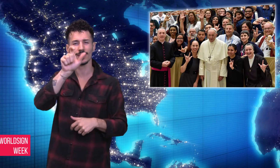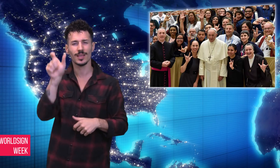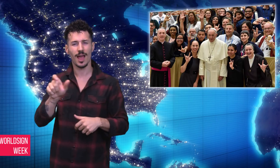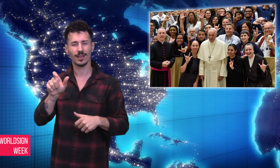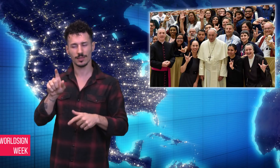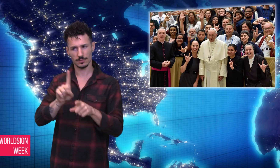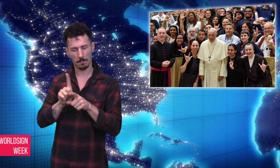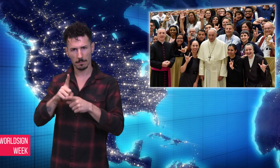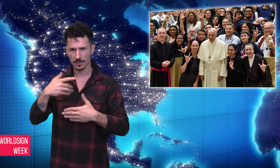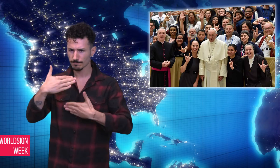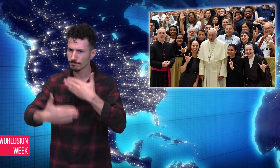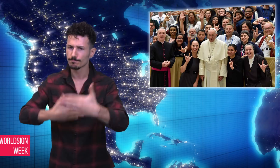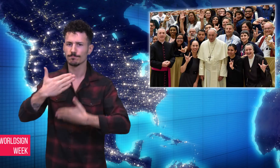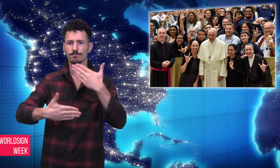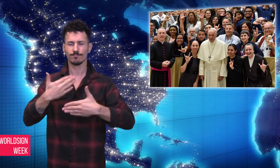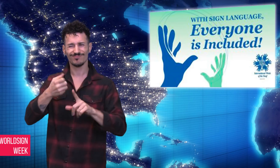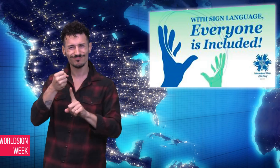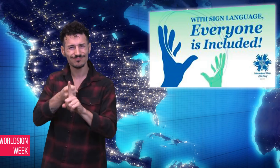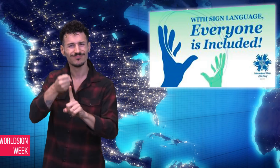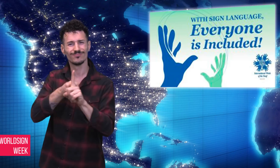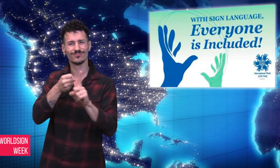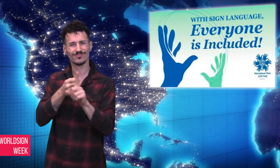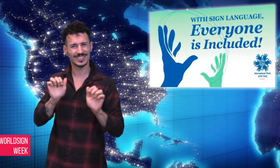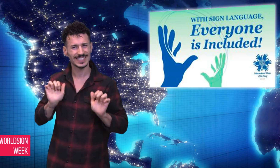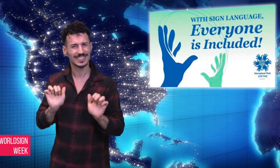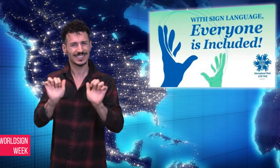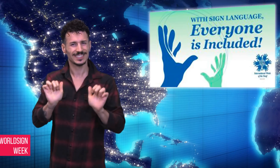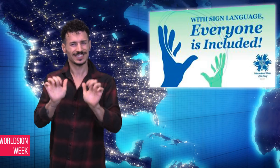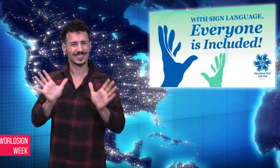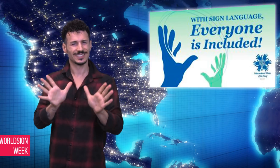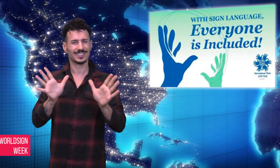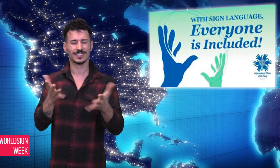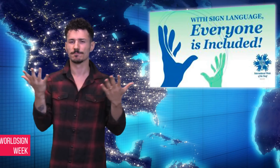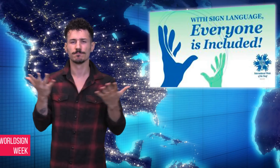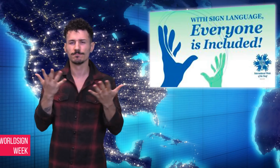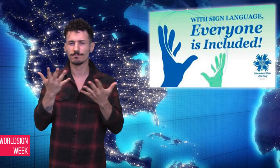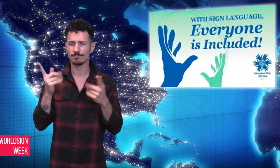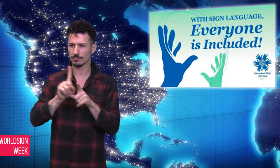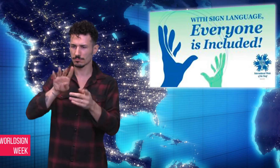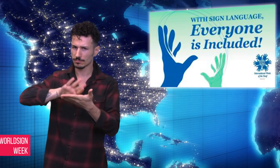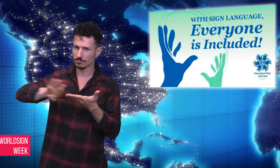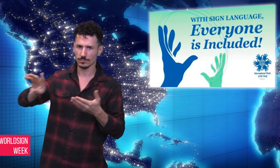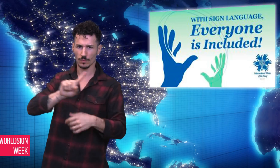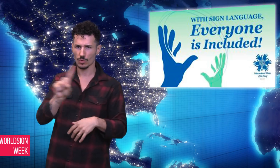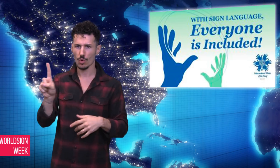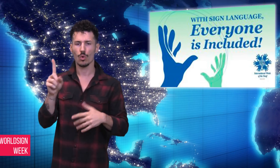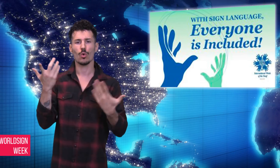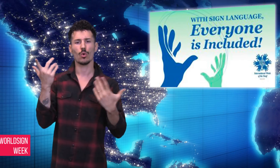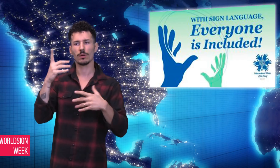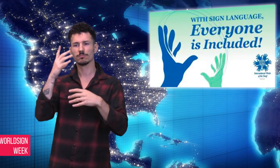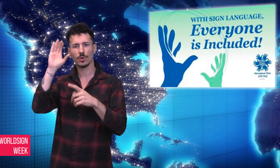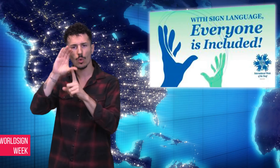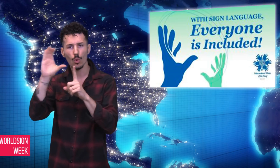people.” He encouraged deaf Italians to keep pushing for a